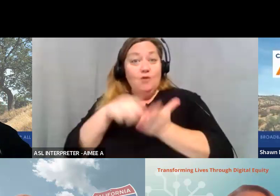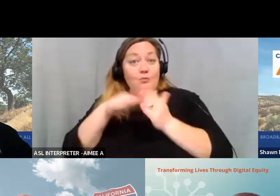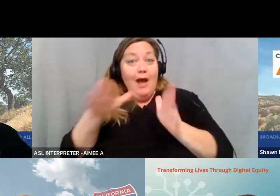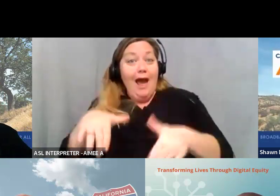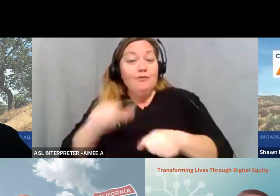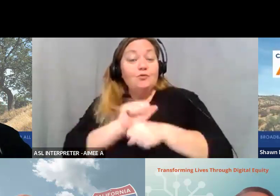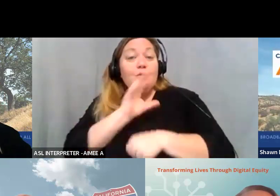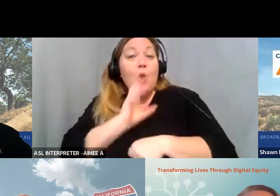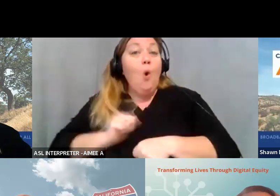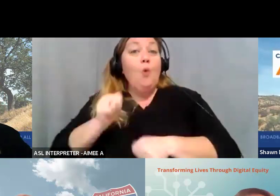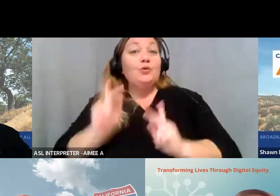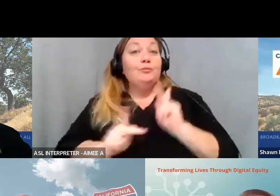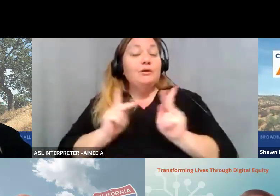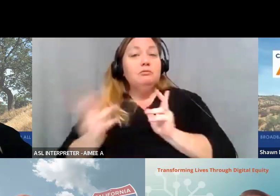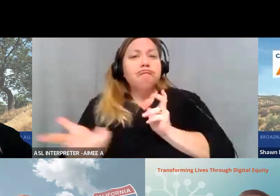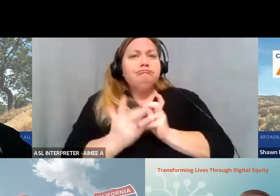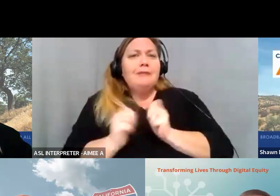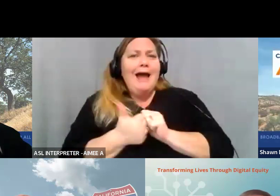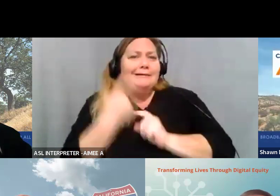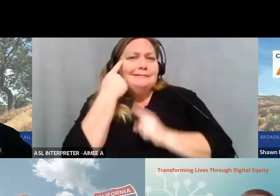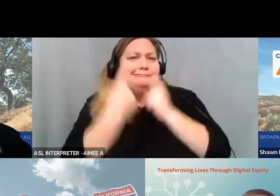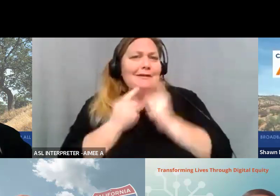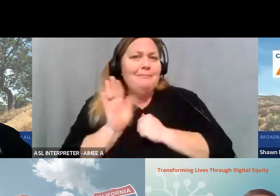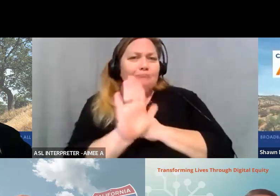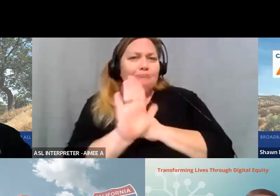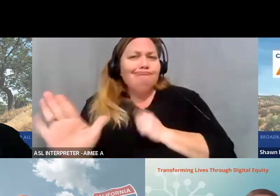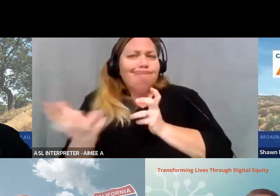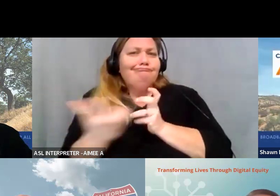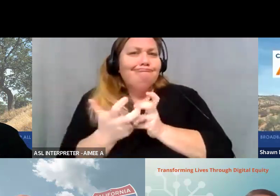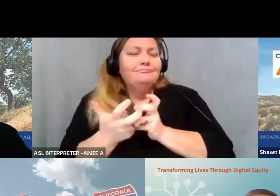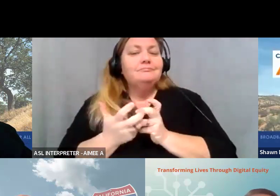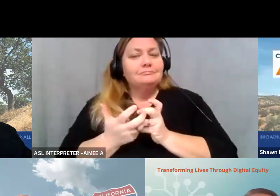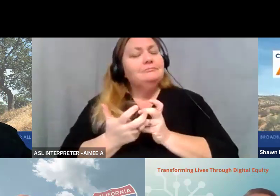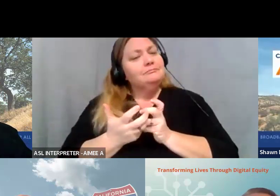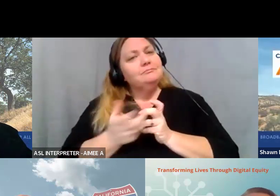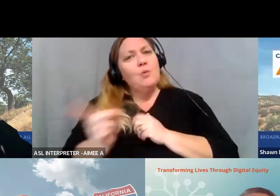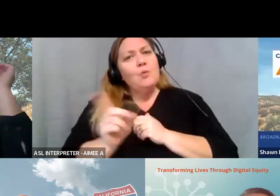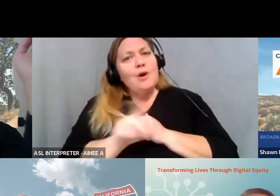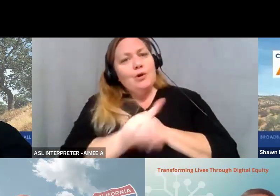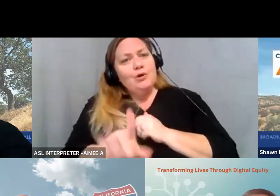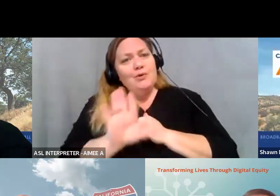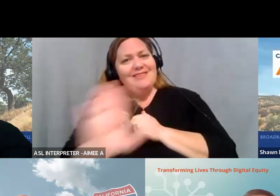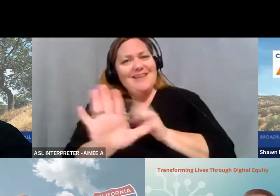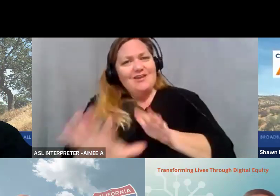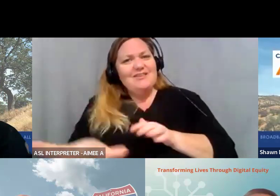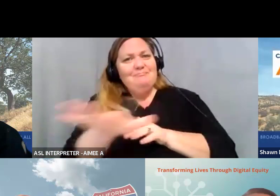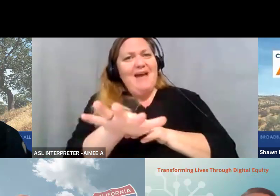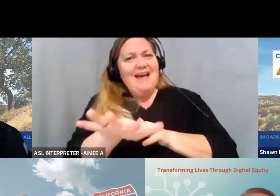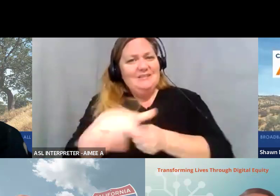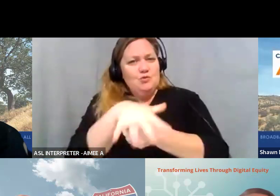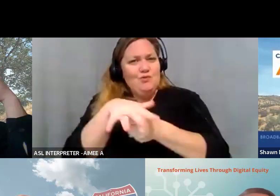people. How you might start thinking about, where are you in their space, regionally and nationally,